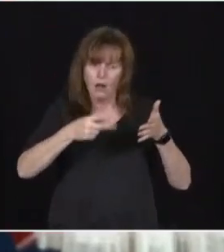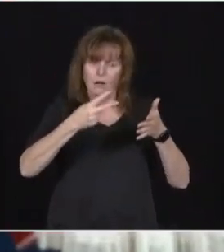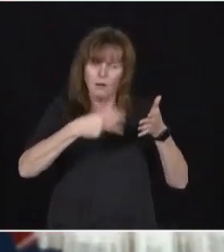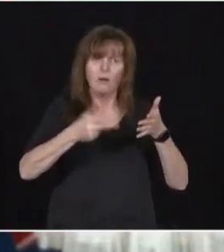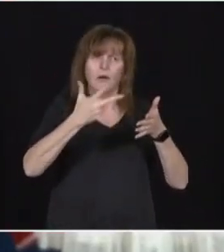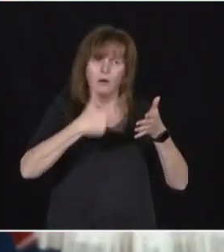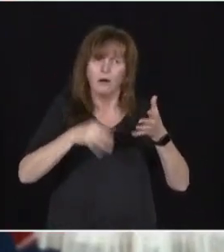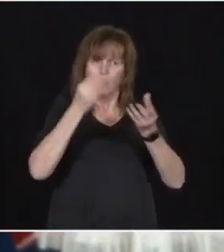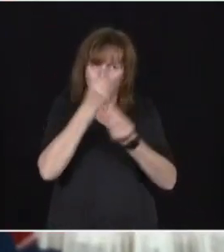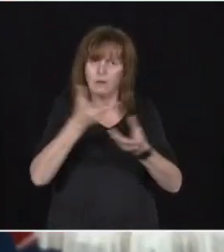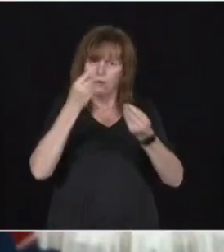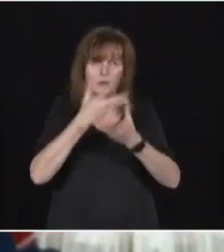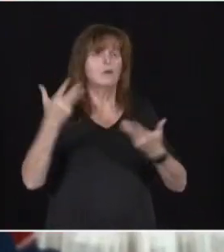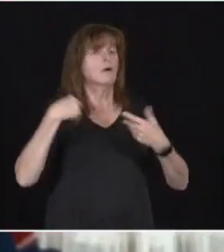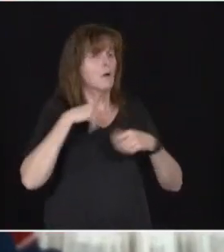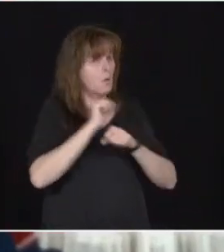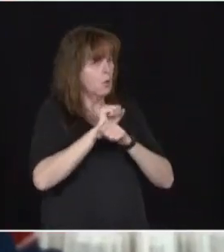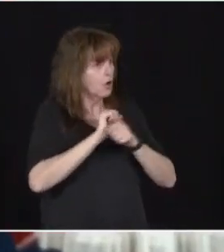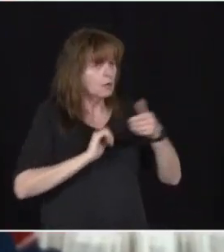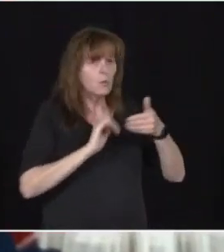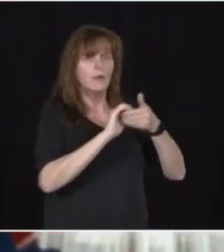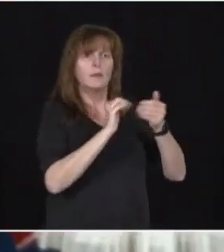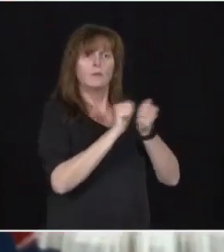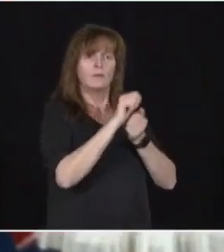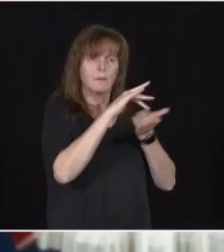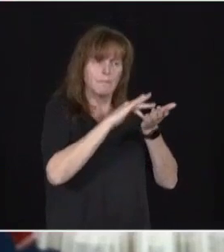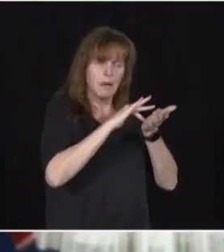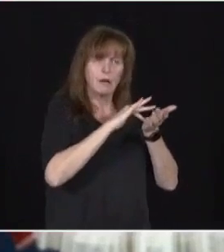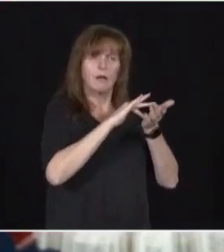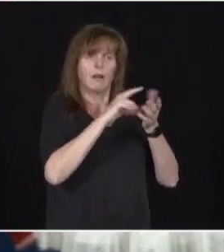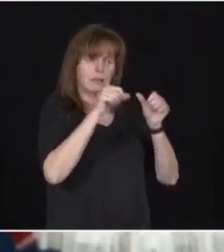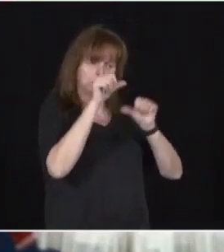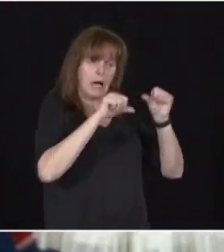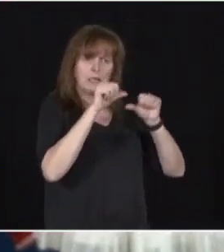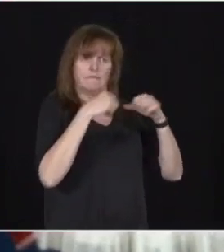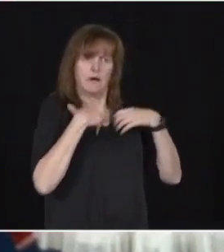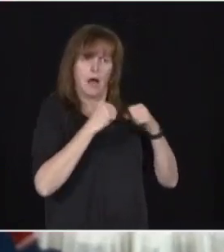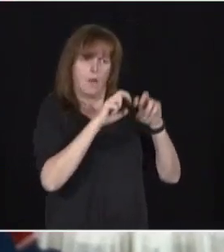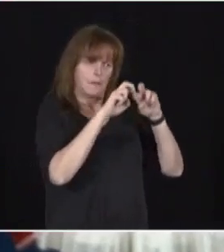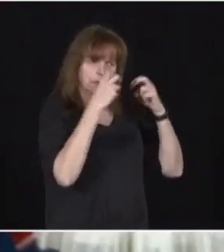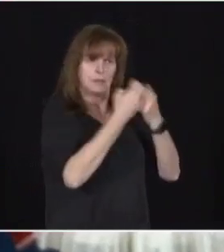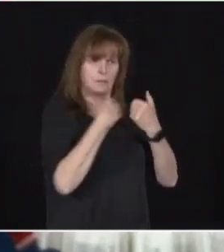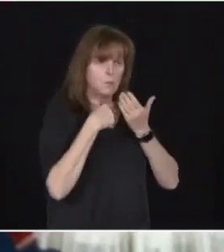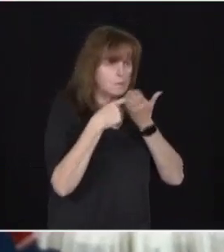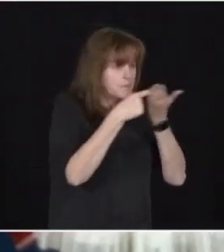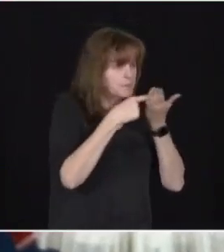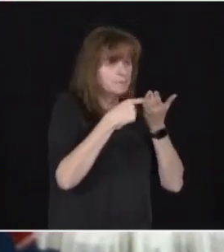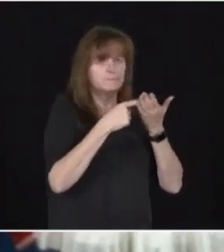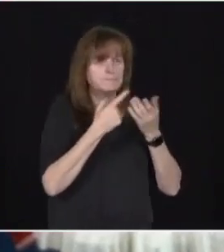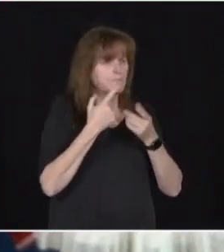I'm telling you, we will work very closely with the command table and medical and scientific leaders of this country to come up with solutions